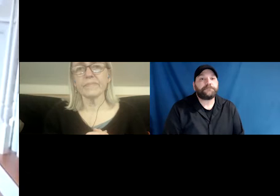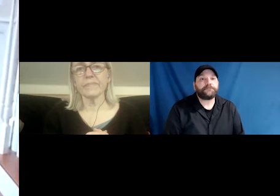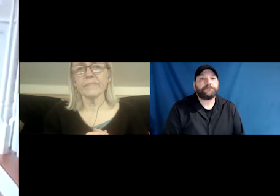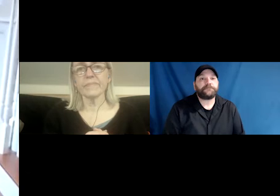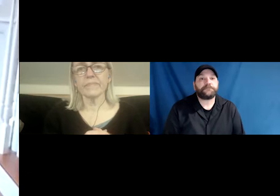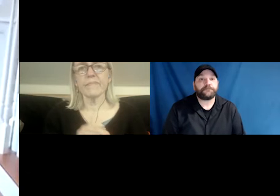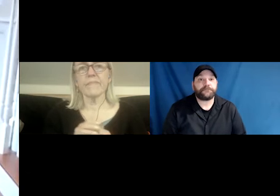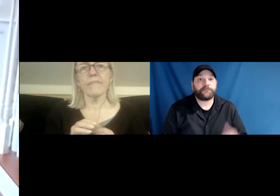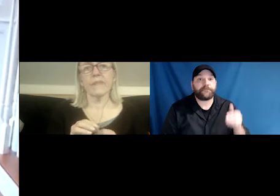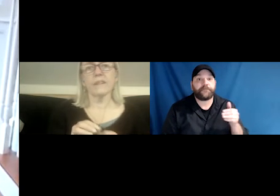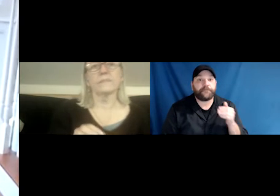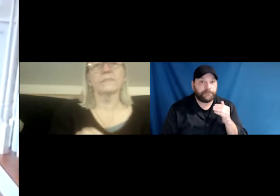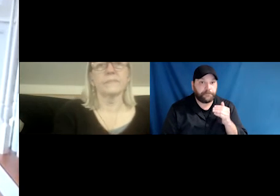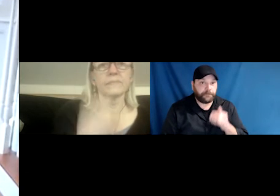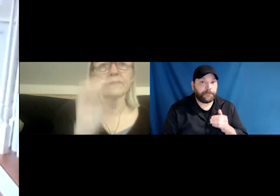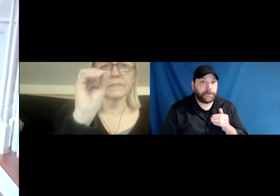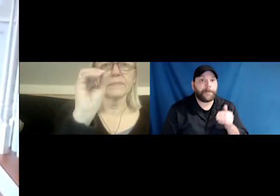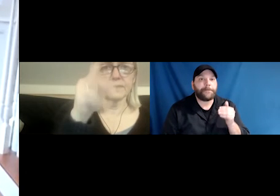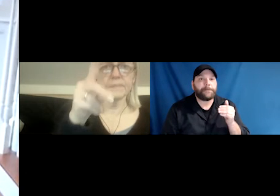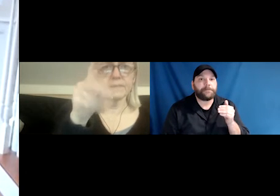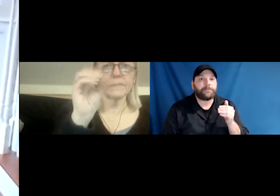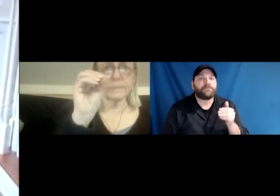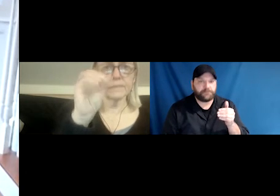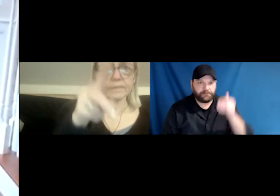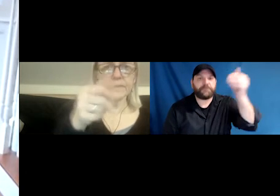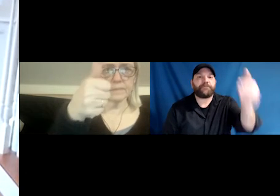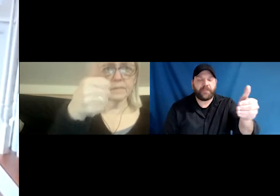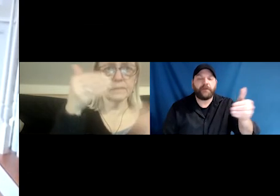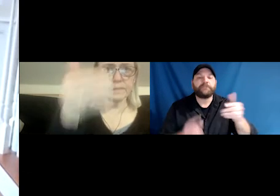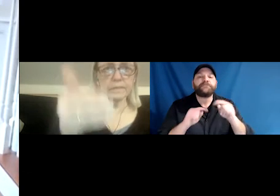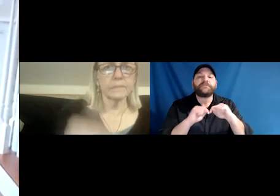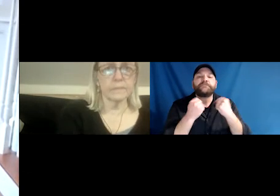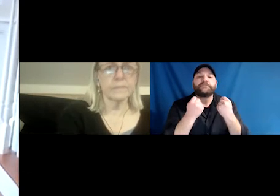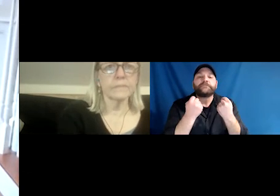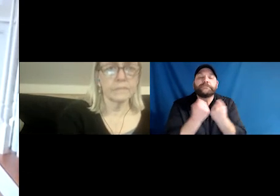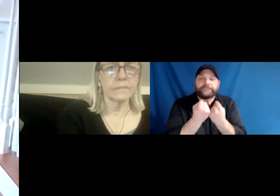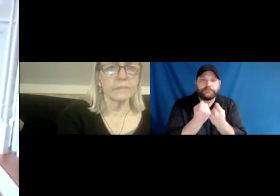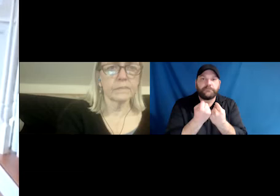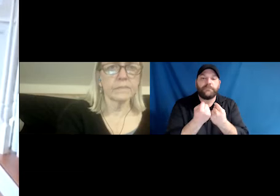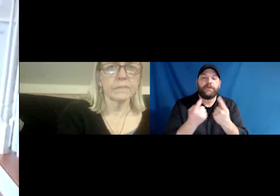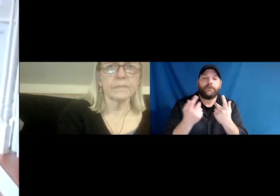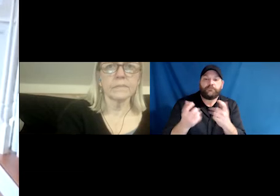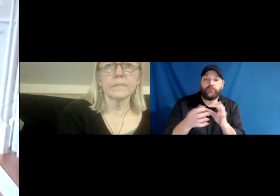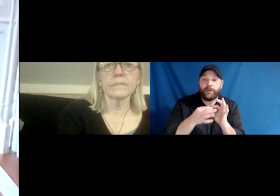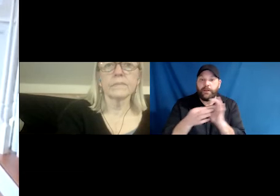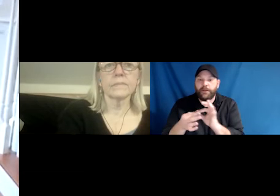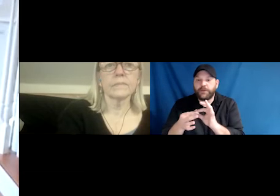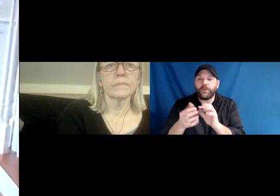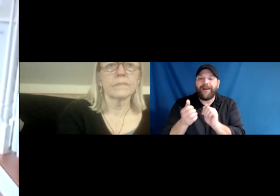Amy Carroll in the Office of the Vice President for Research, and we will recognize the Athletics Compliance Office.